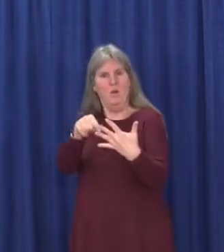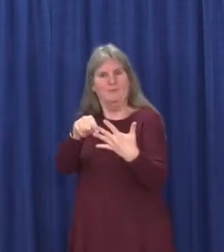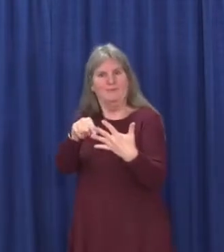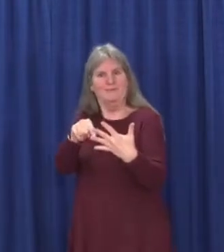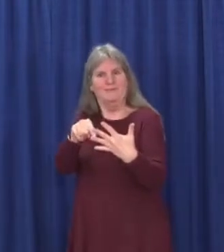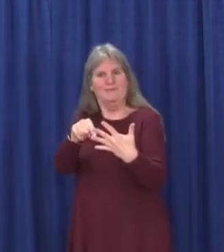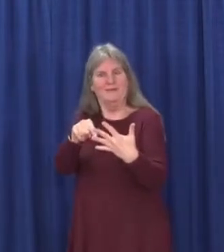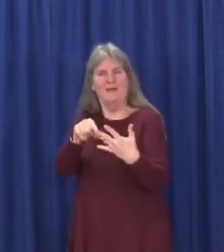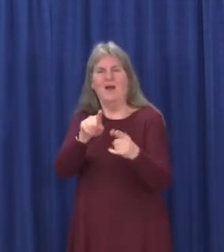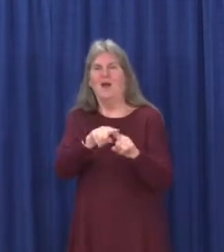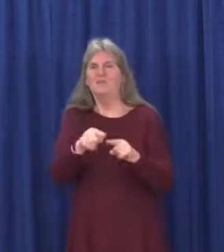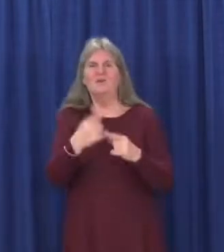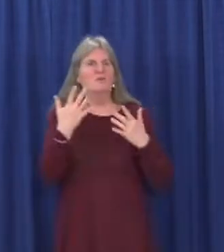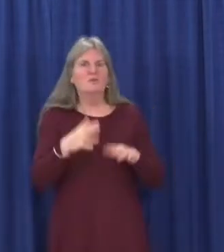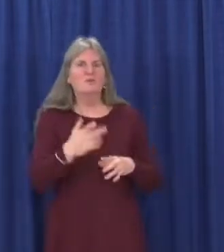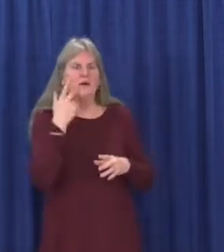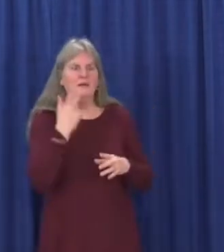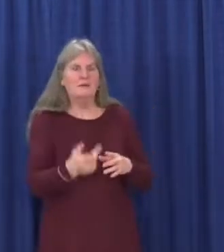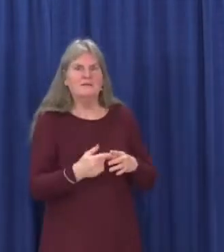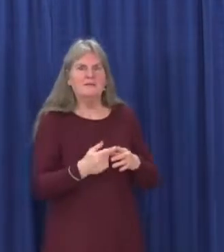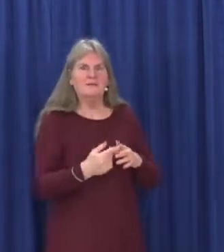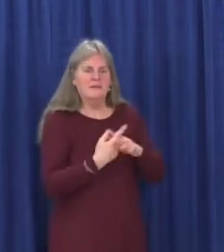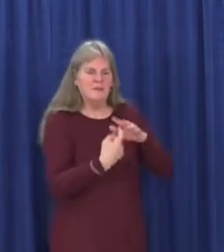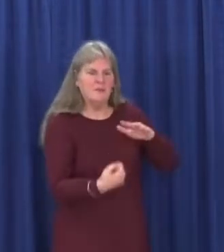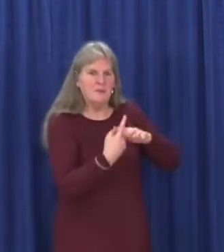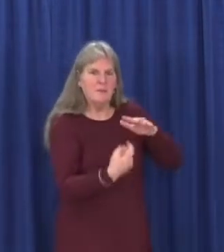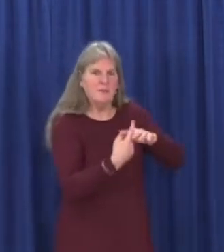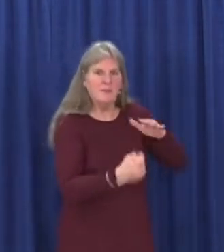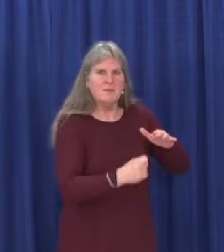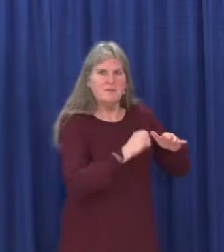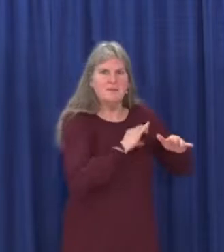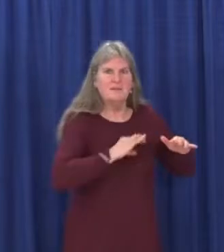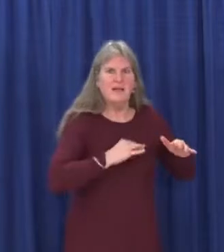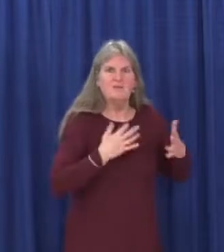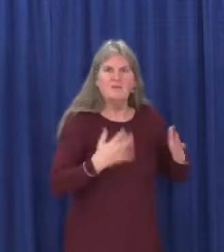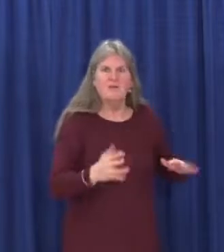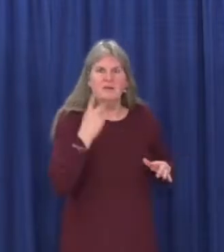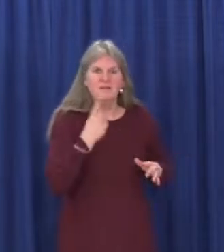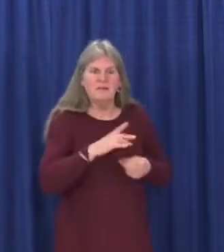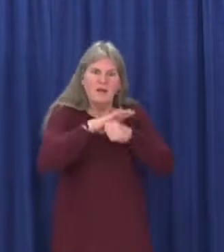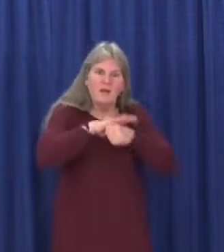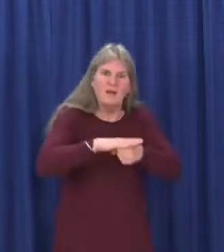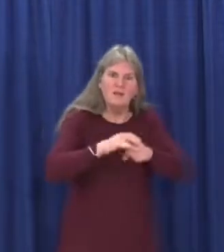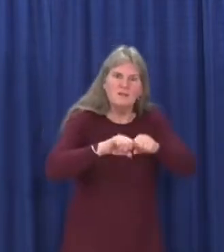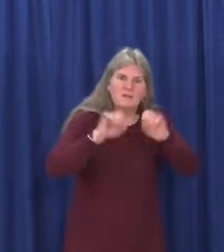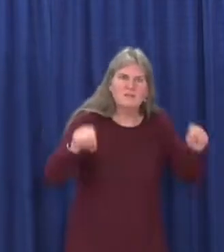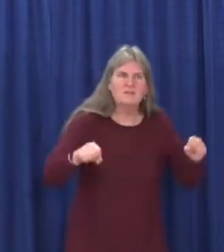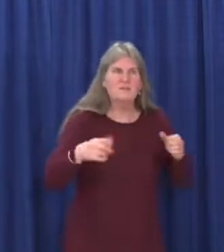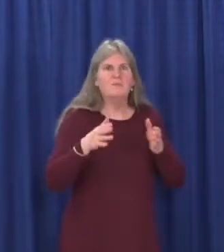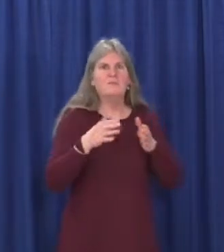staffing strain, no absenteeism due to COVID that's straining the system, either in healthcare or in our school system,